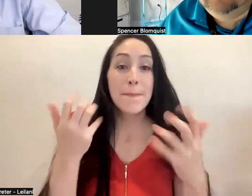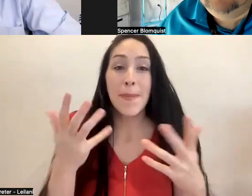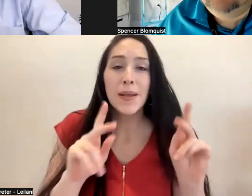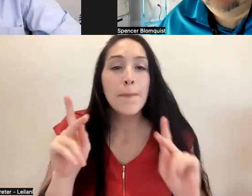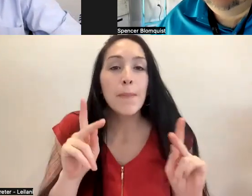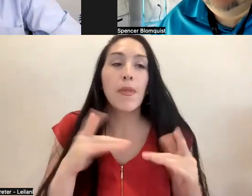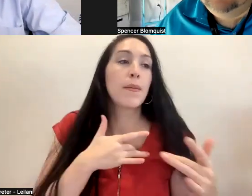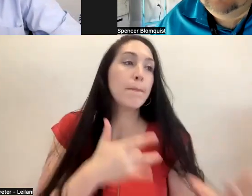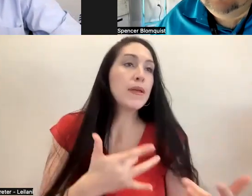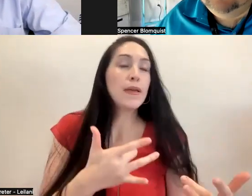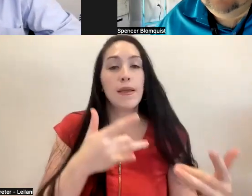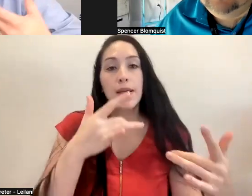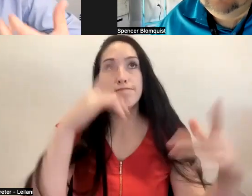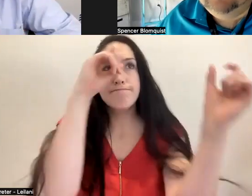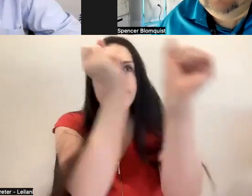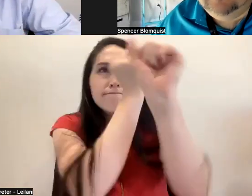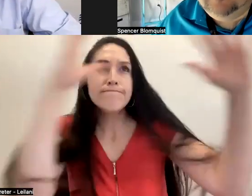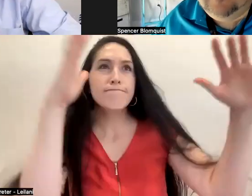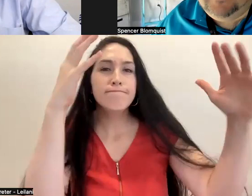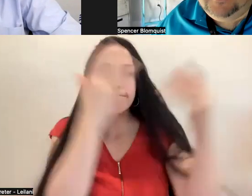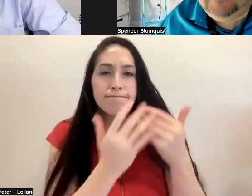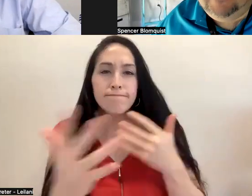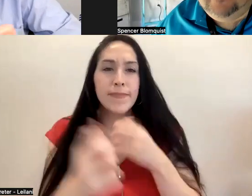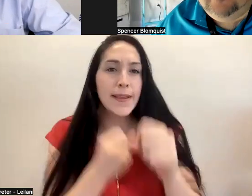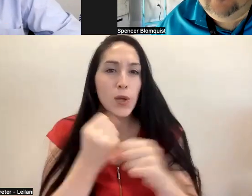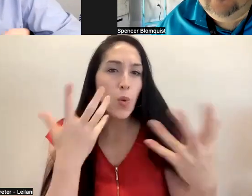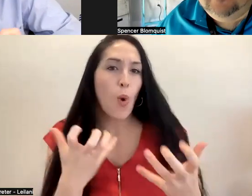or some kind of idea of what they want to achieve and so want to put this financial